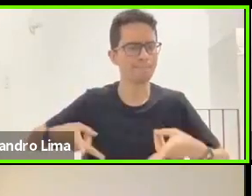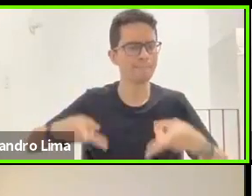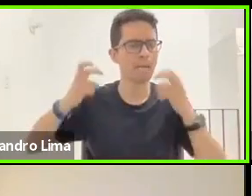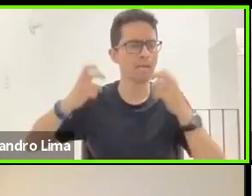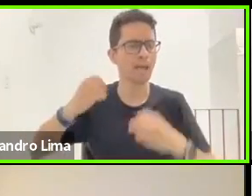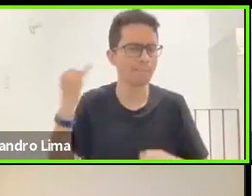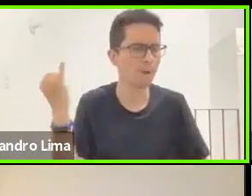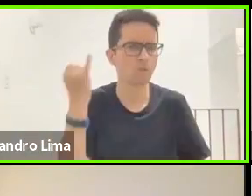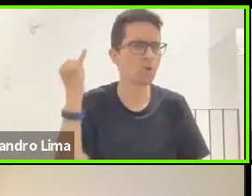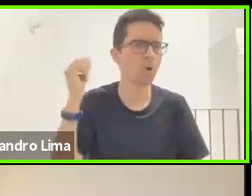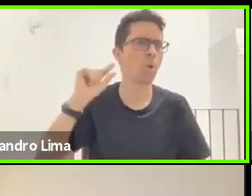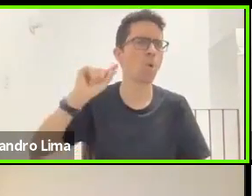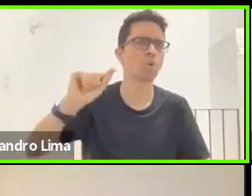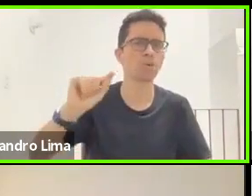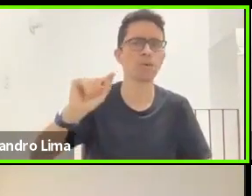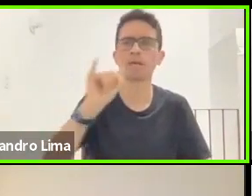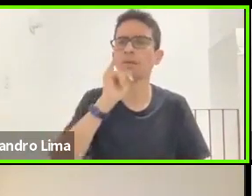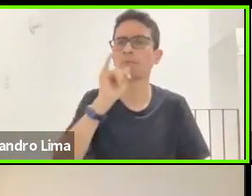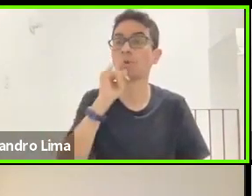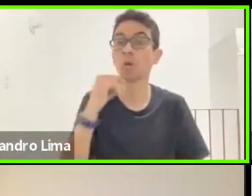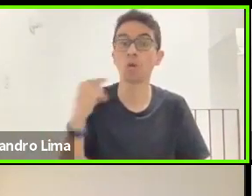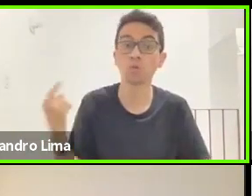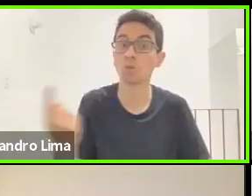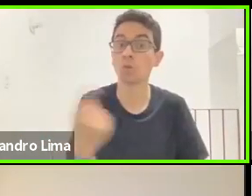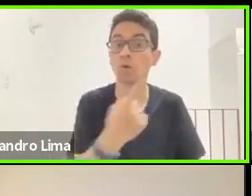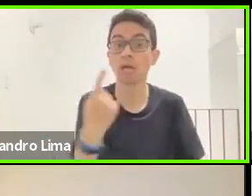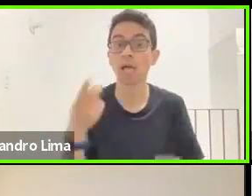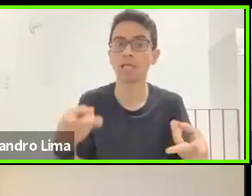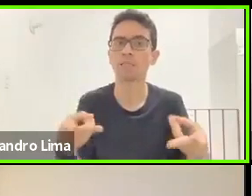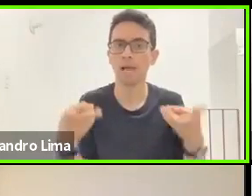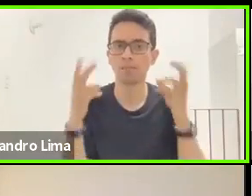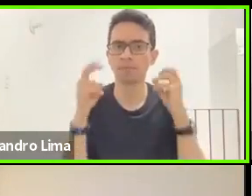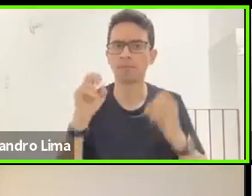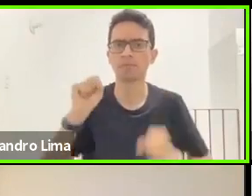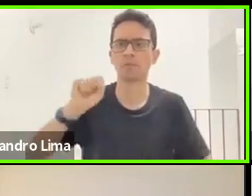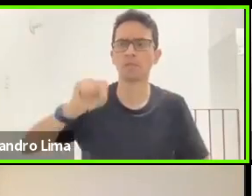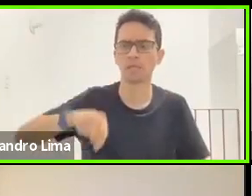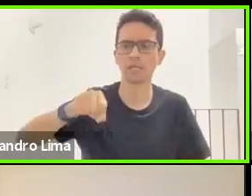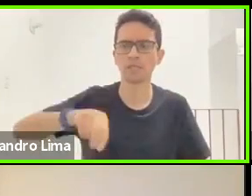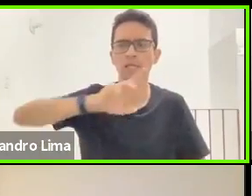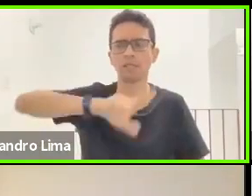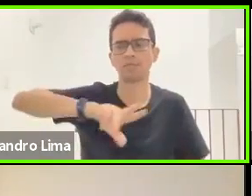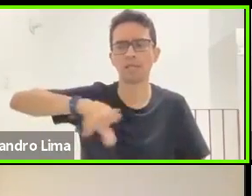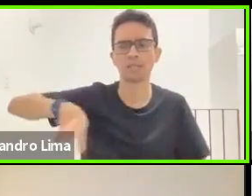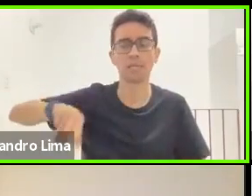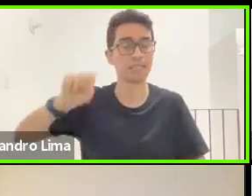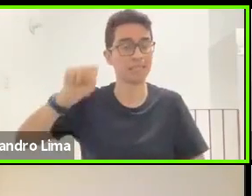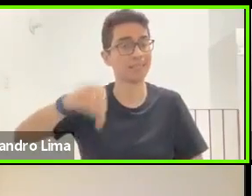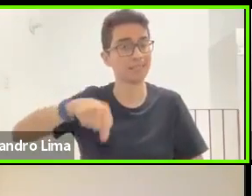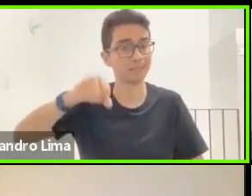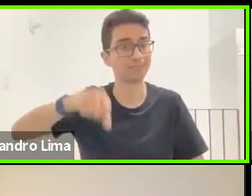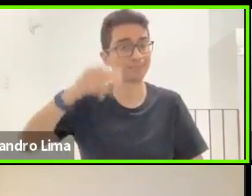One thing is when we. noticed this dish noticed this differences or. this this historical me this historical mistakes